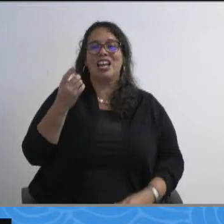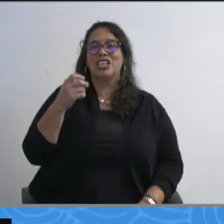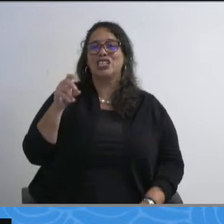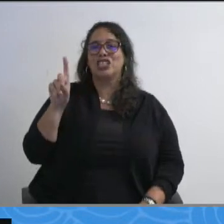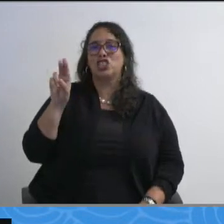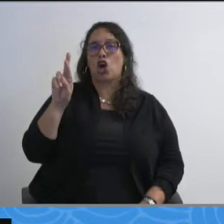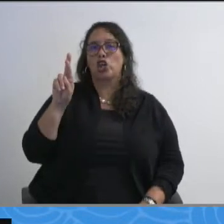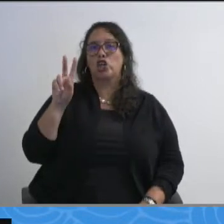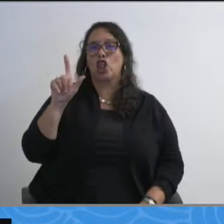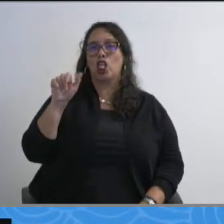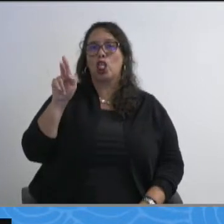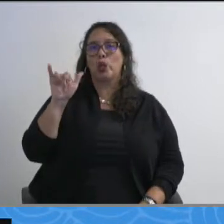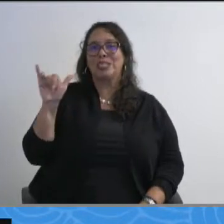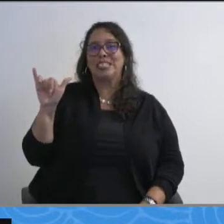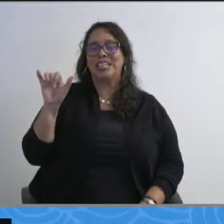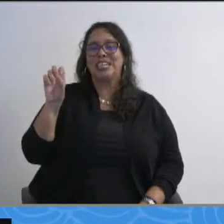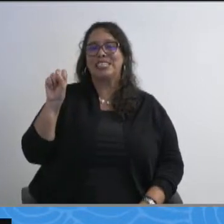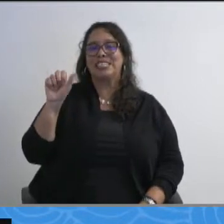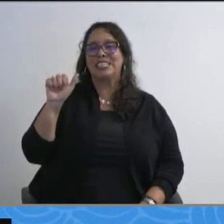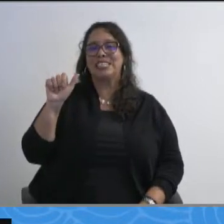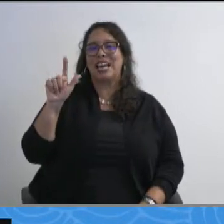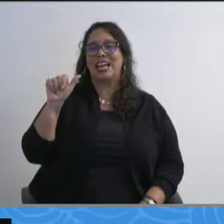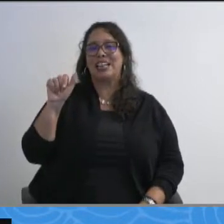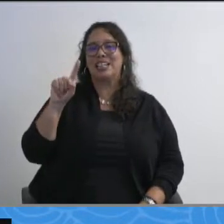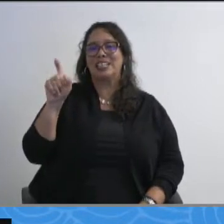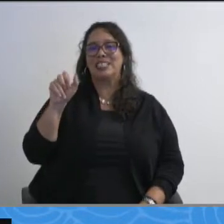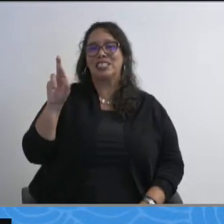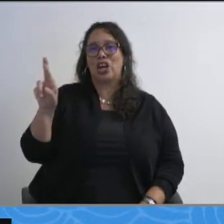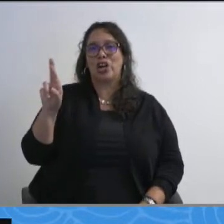who is the director of equity, engage and partnerships.